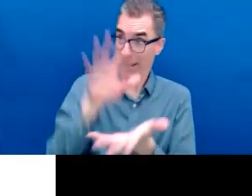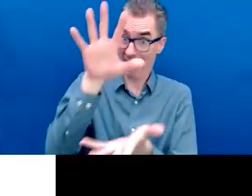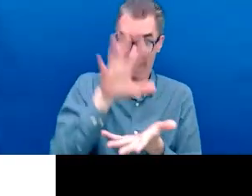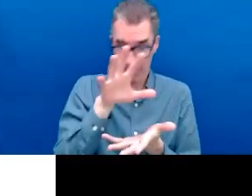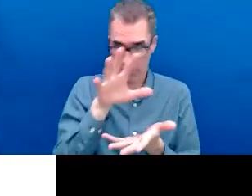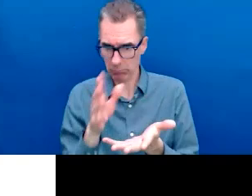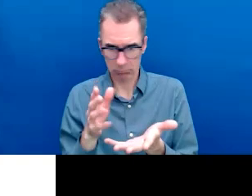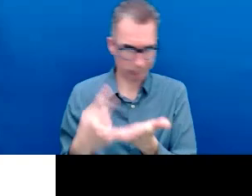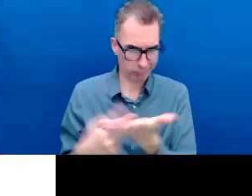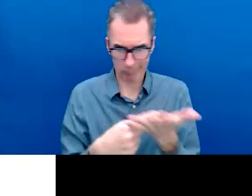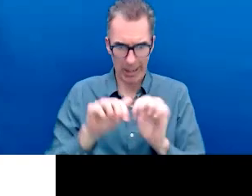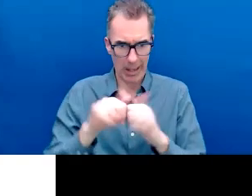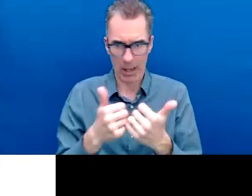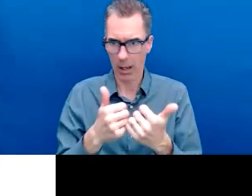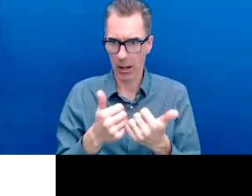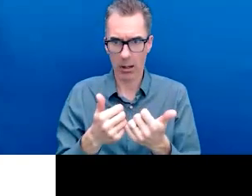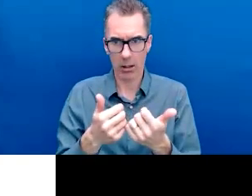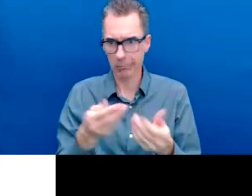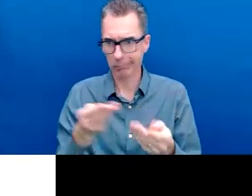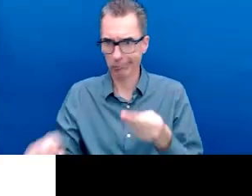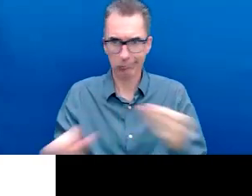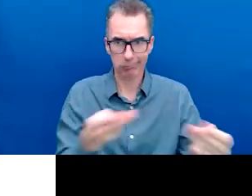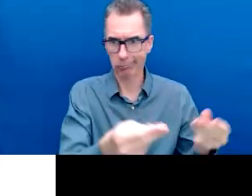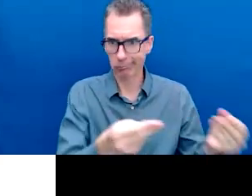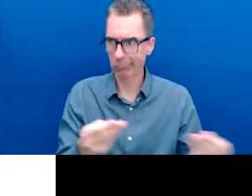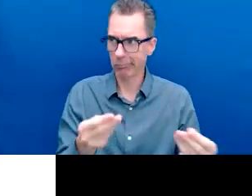And there are also